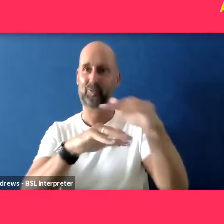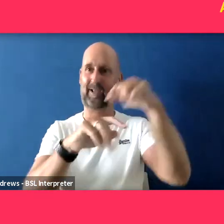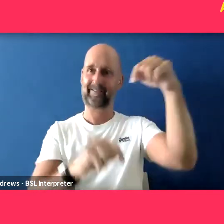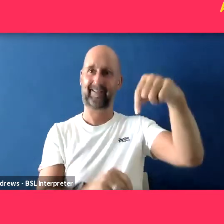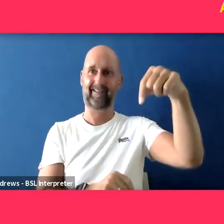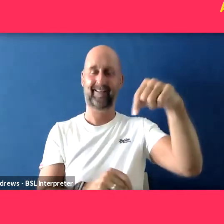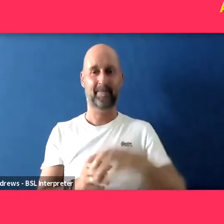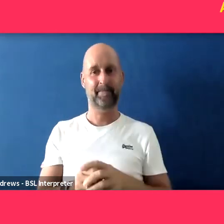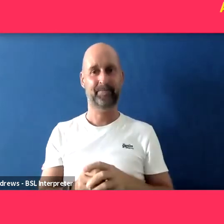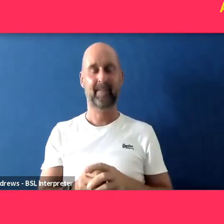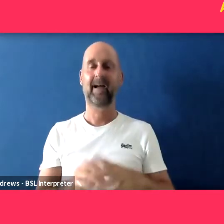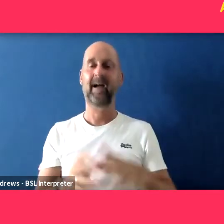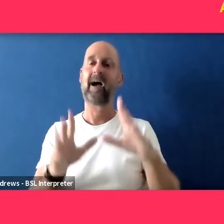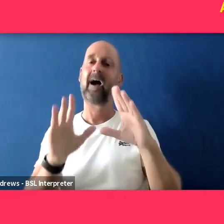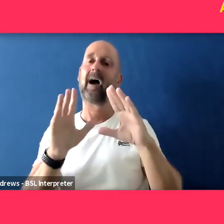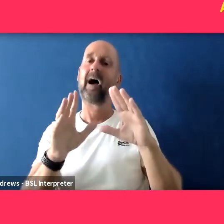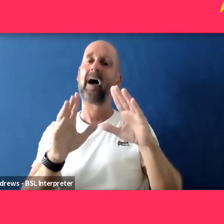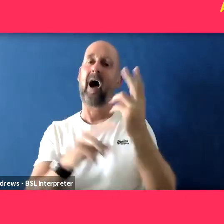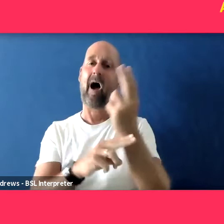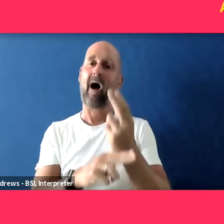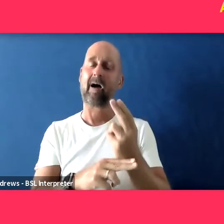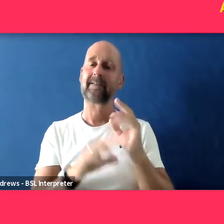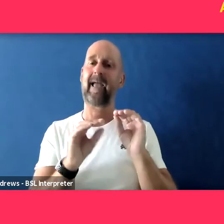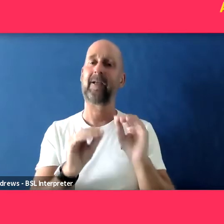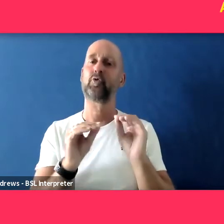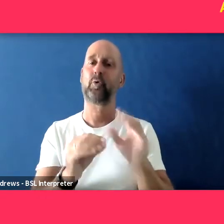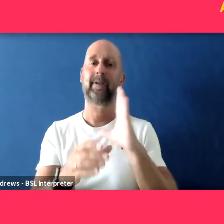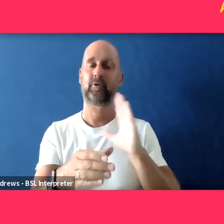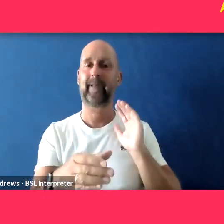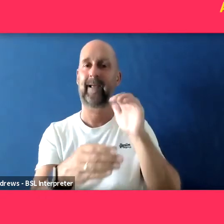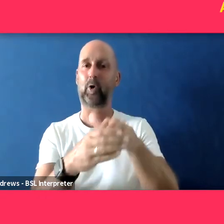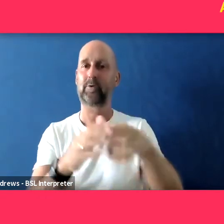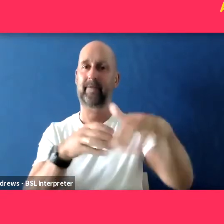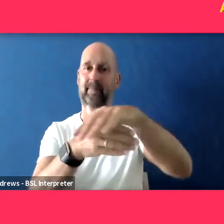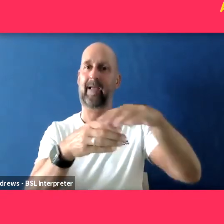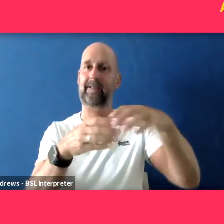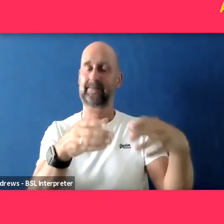arts education needs to be made an inclusive and safe space and it needs to be now for everyone.